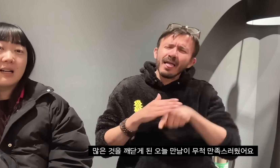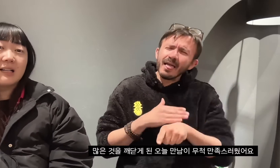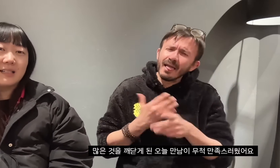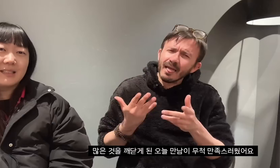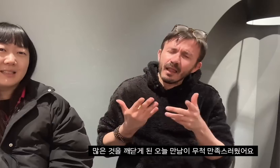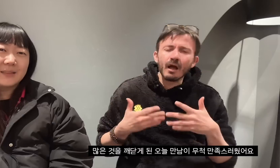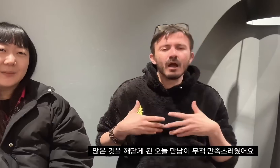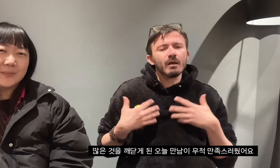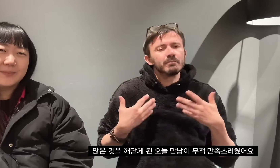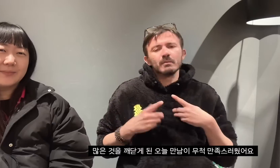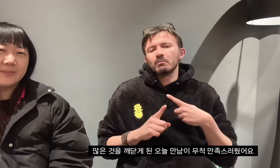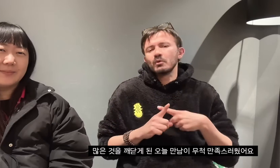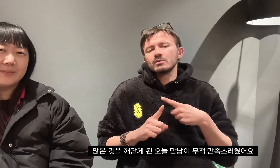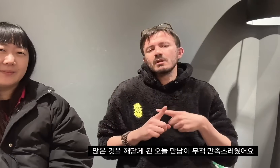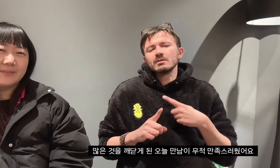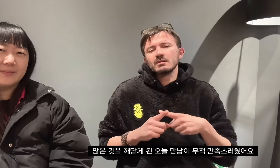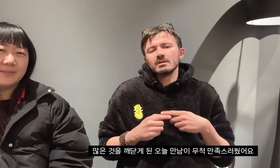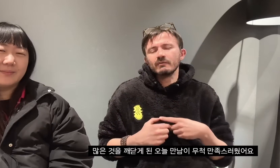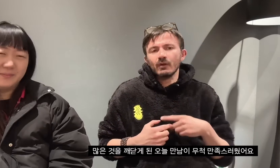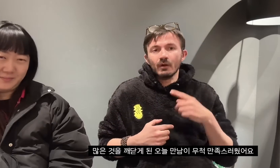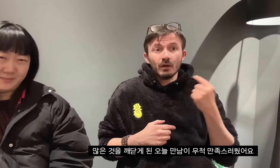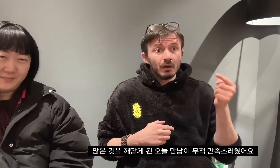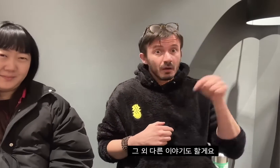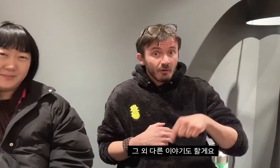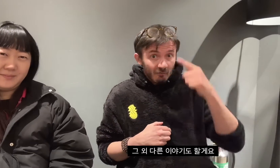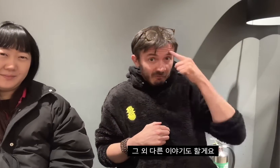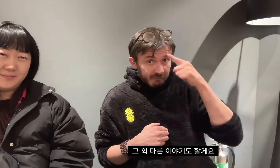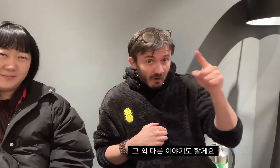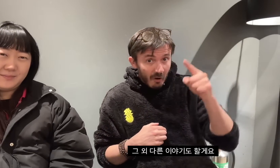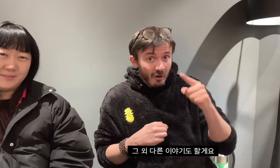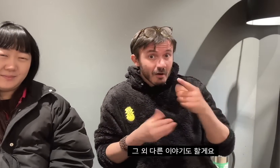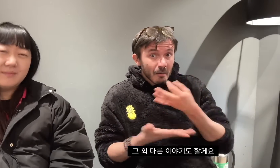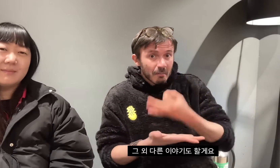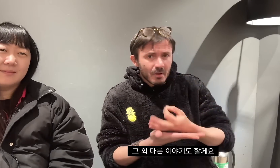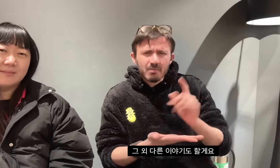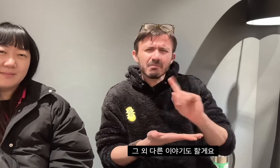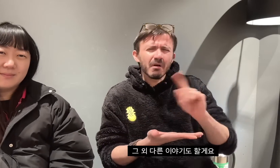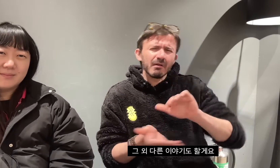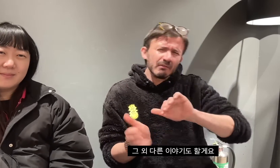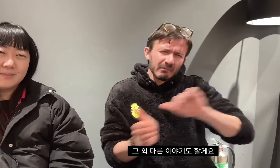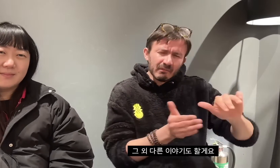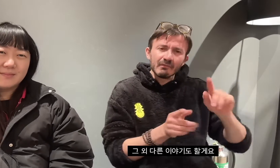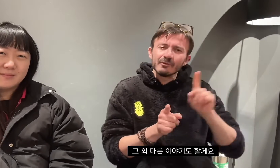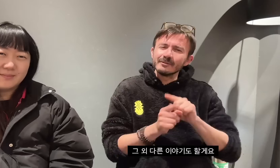I was very satisfied with today's meeting. I watched every day in Korea as well as Buddhism.